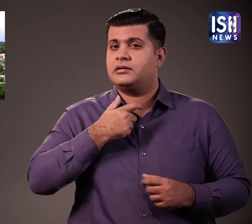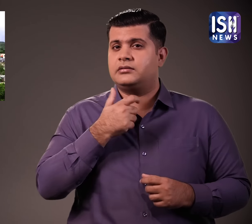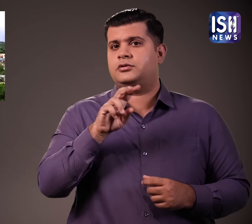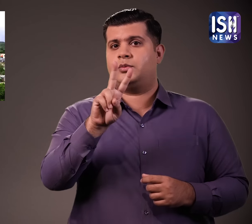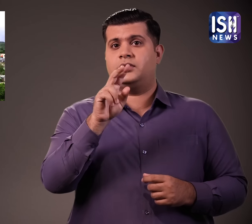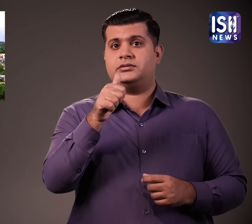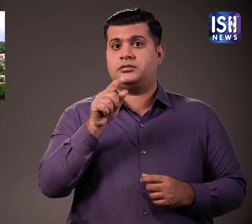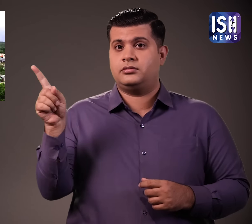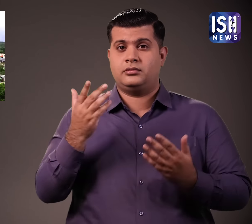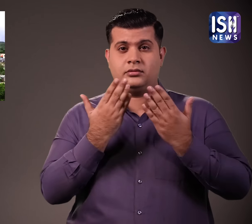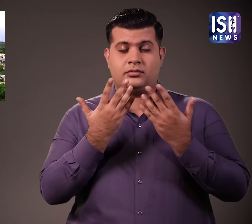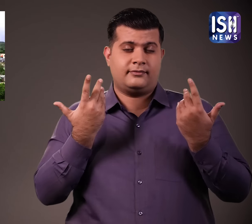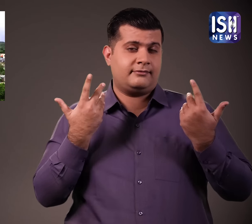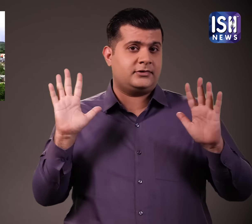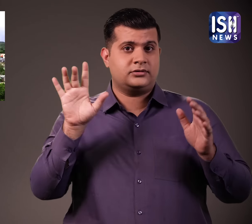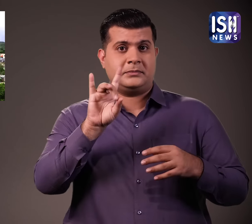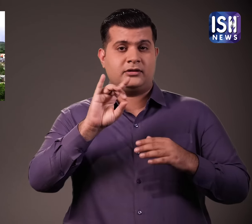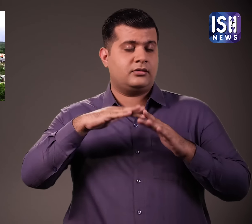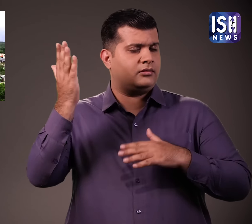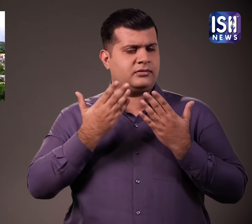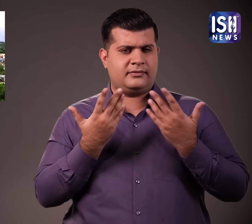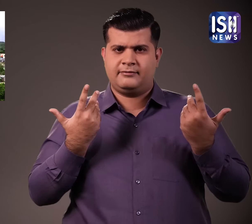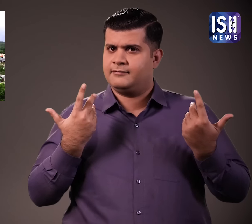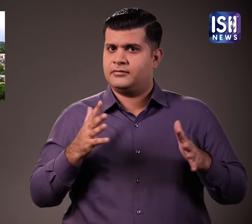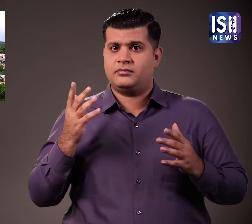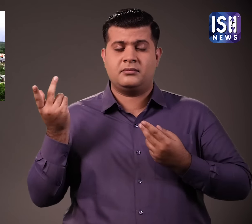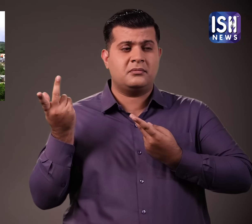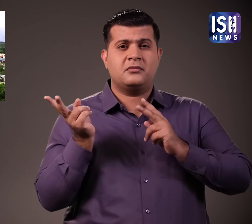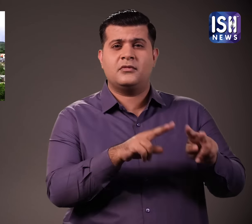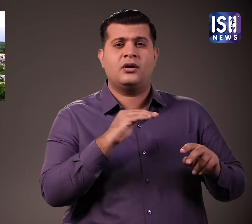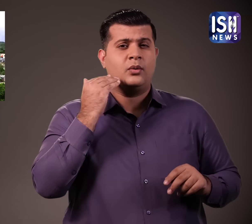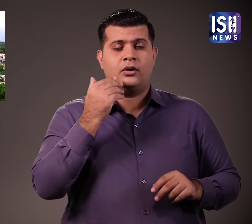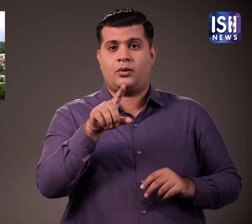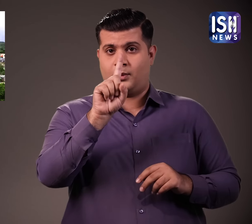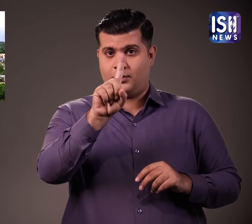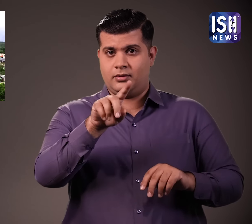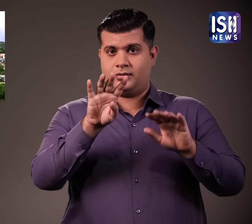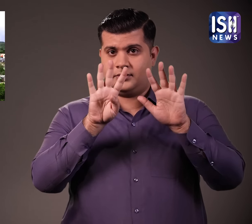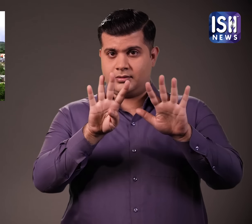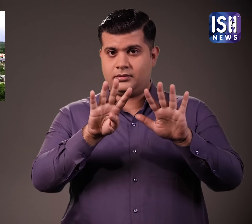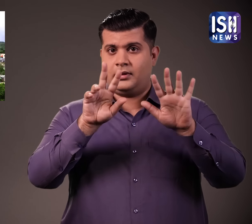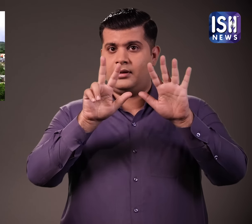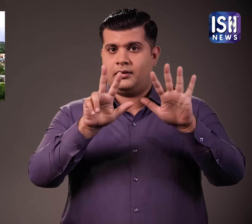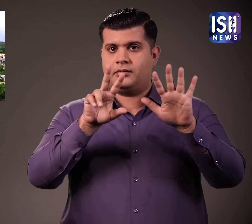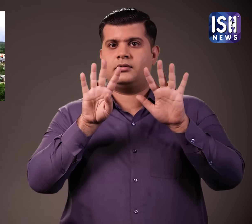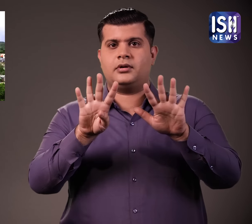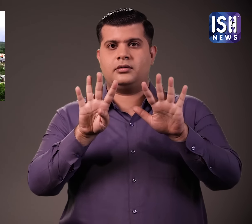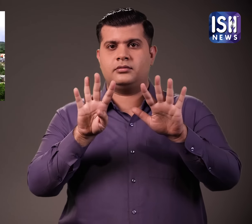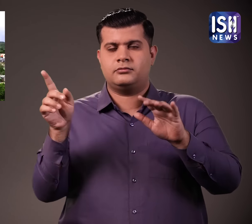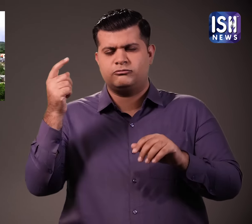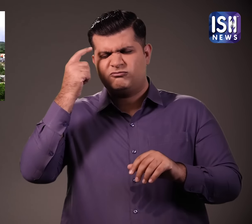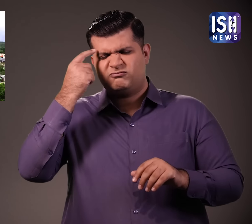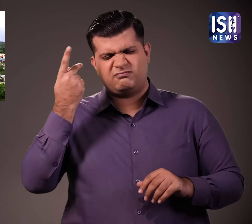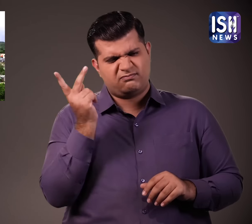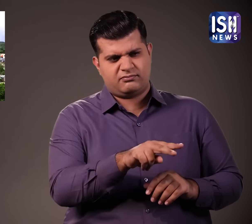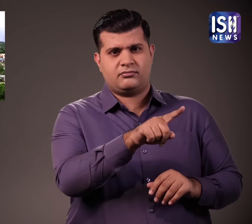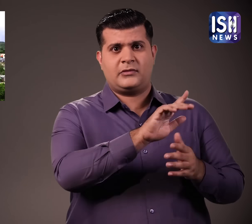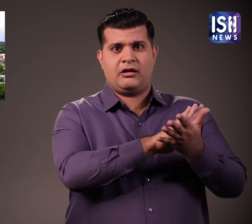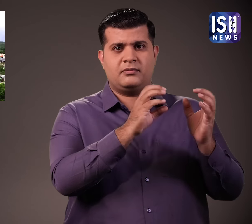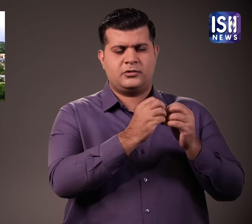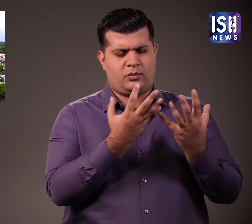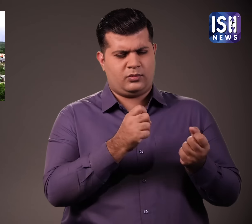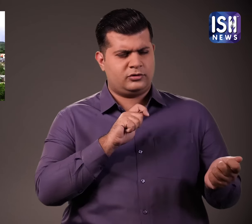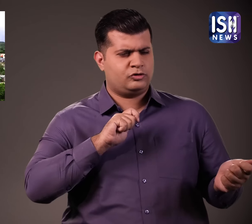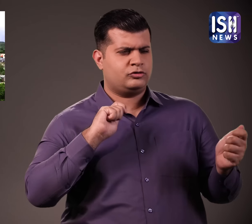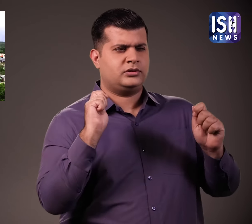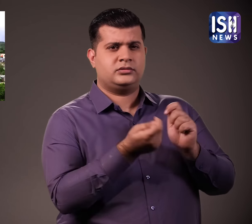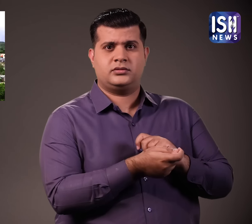He was 26 years old when he completed his postgraduation and decided to return to the village in 1984.